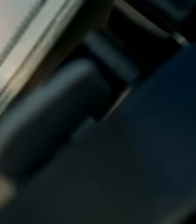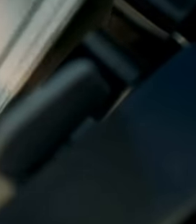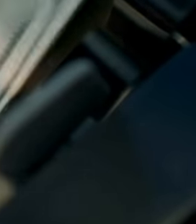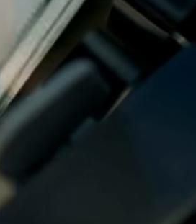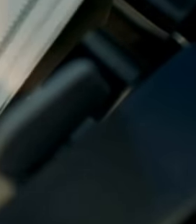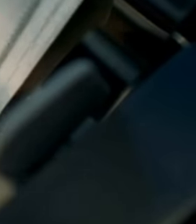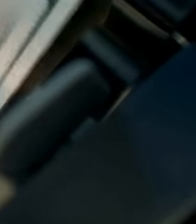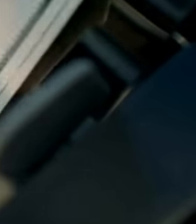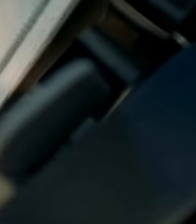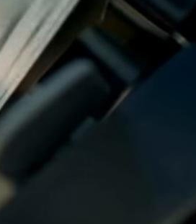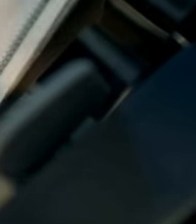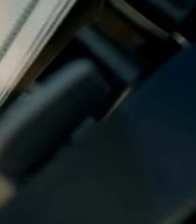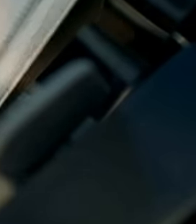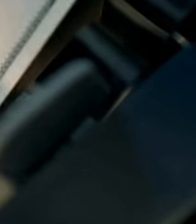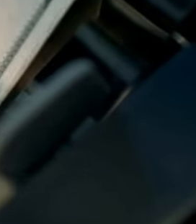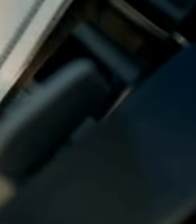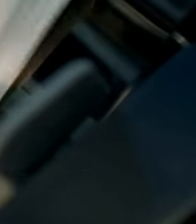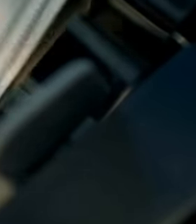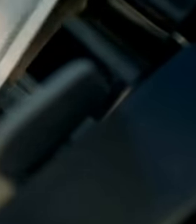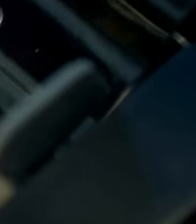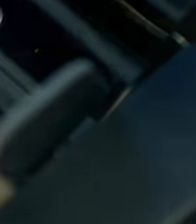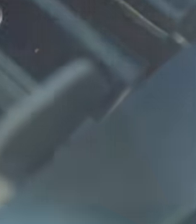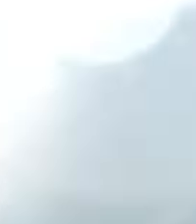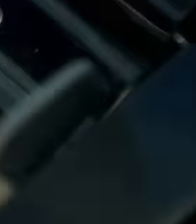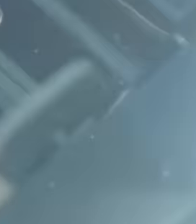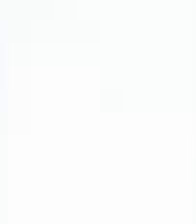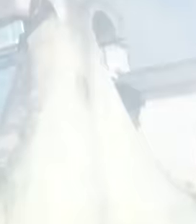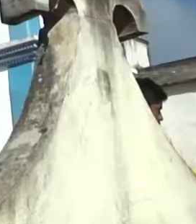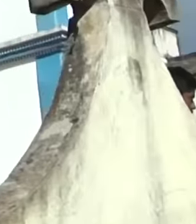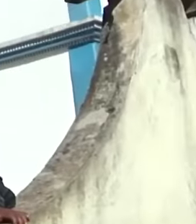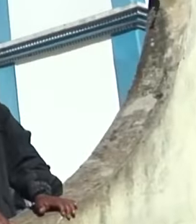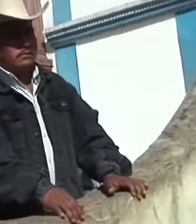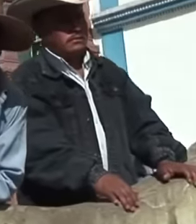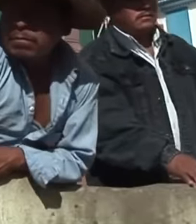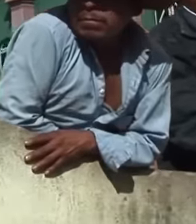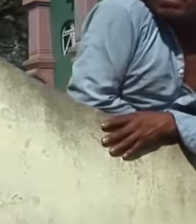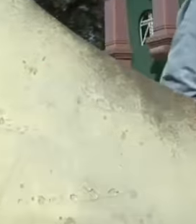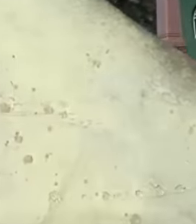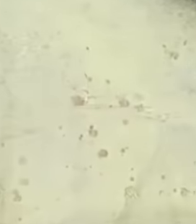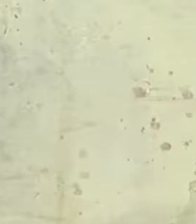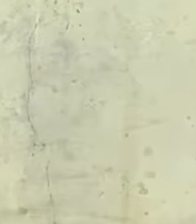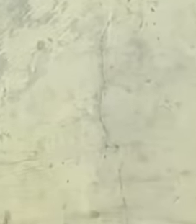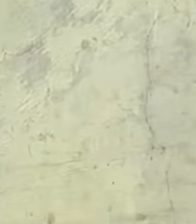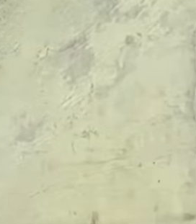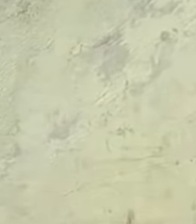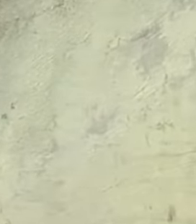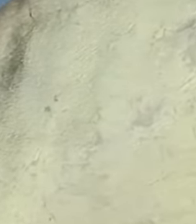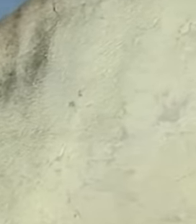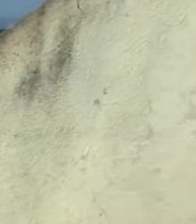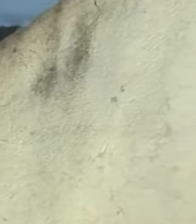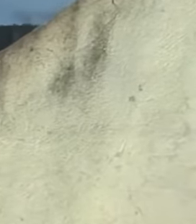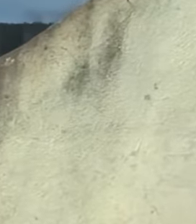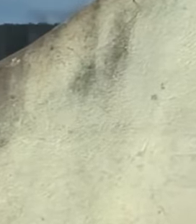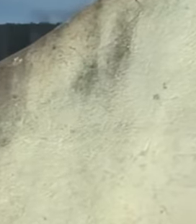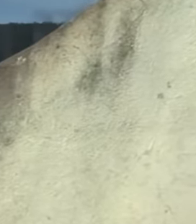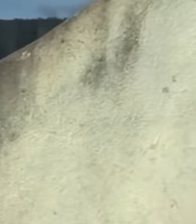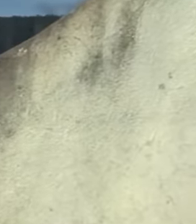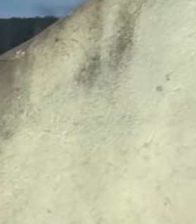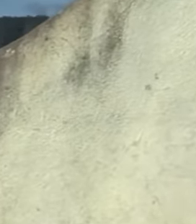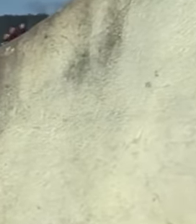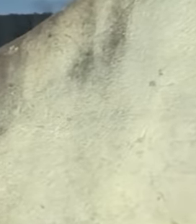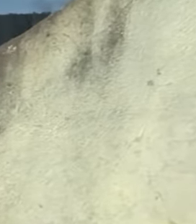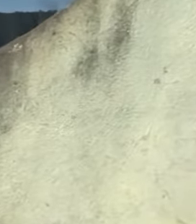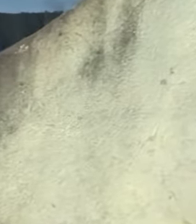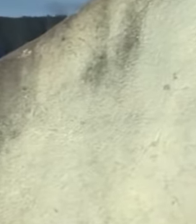offered the most, leaving the Mexican people in oblivion. scarce resources, the people of Mexico are crying out